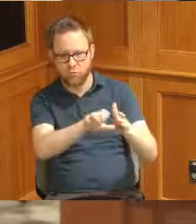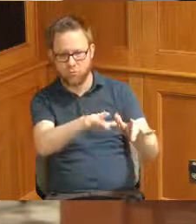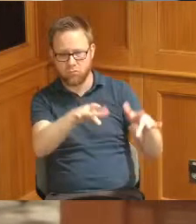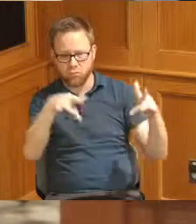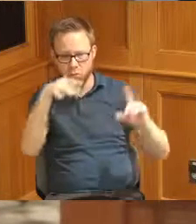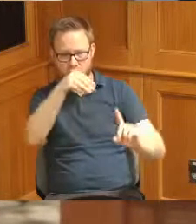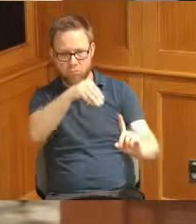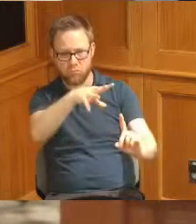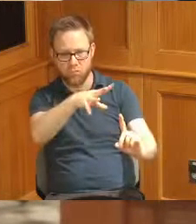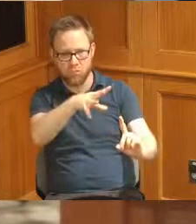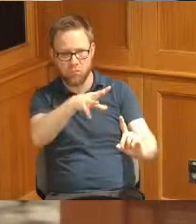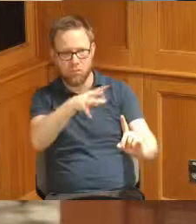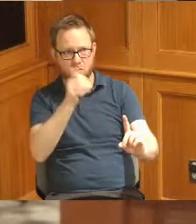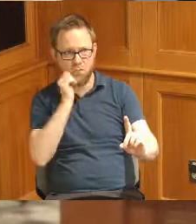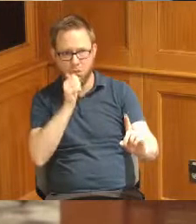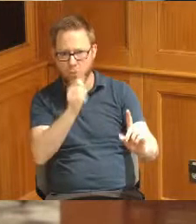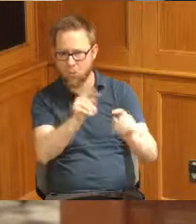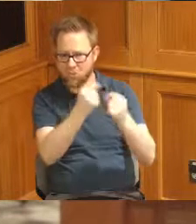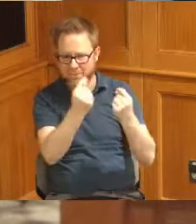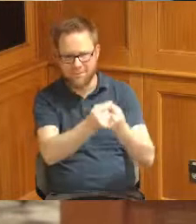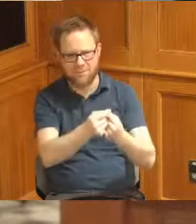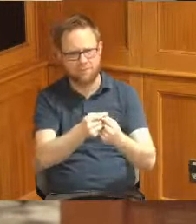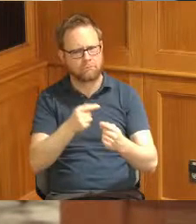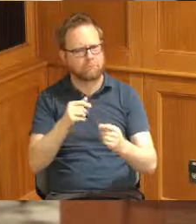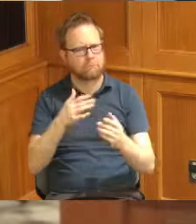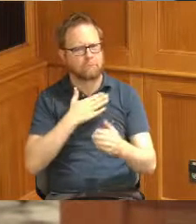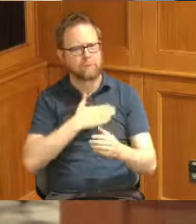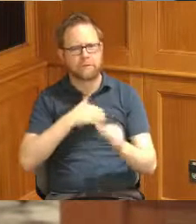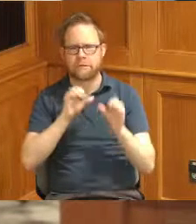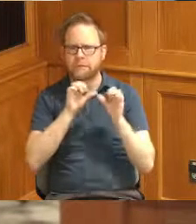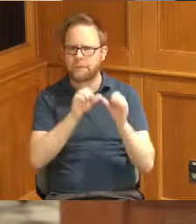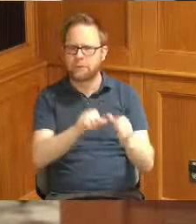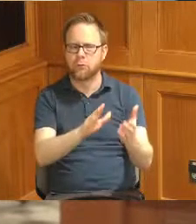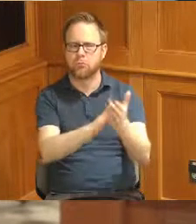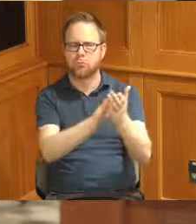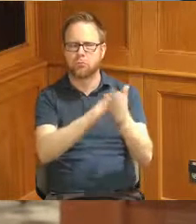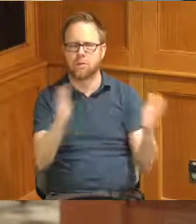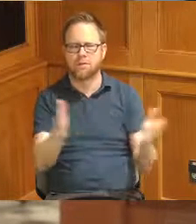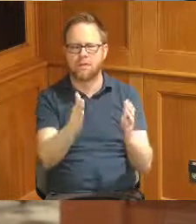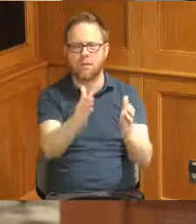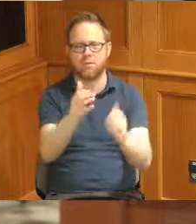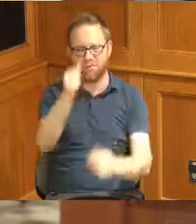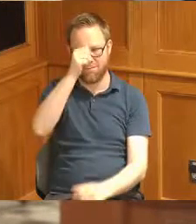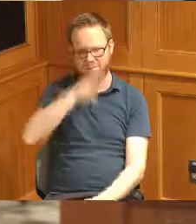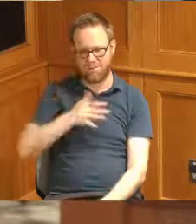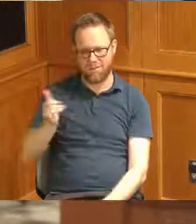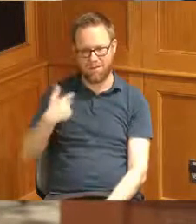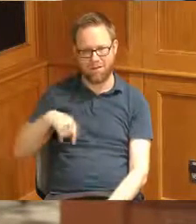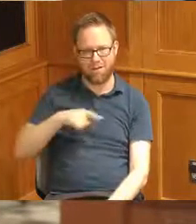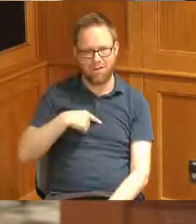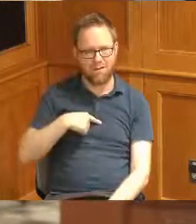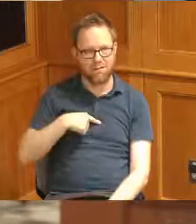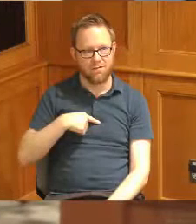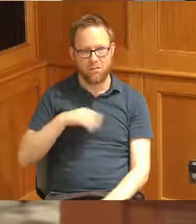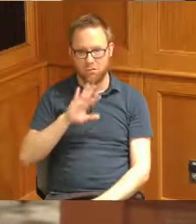playing ball please continue to do that because it's guys like us we didn't recognize the women